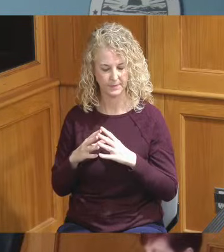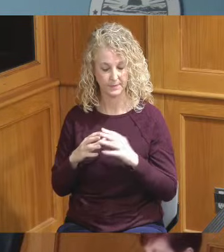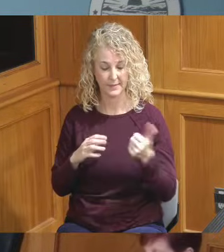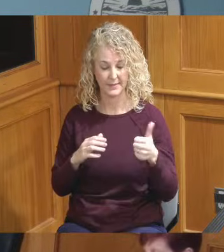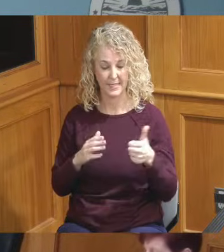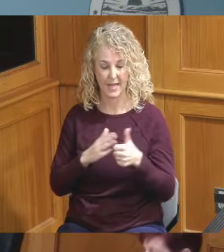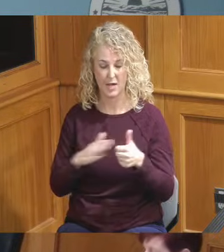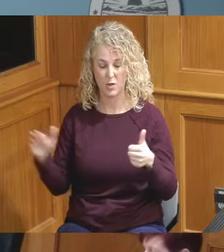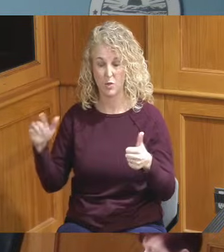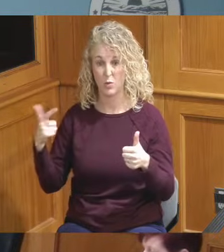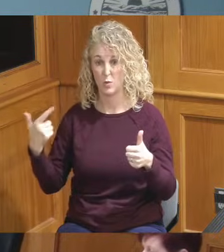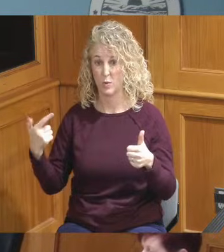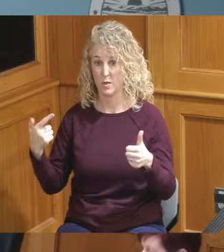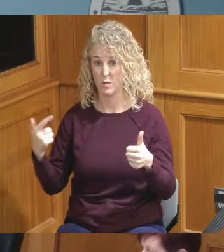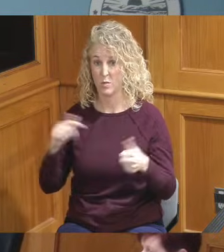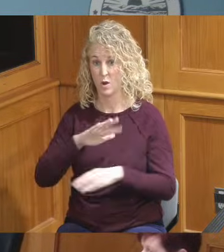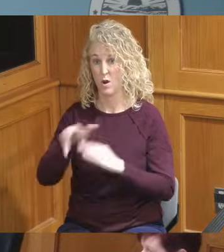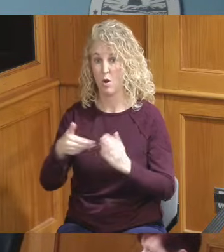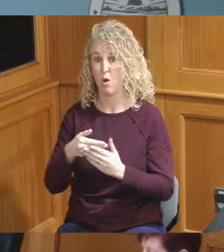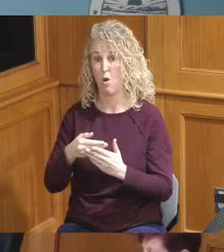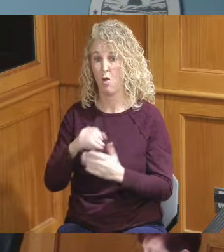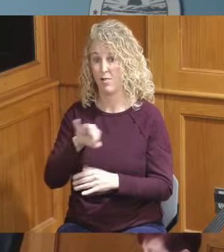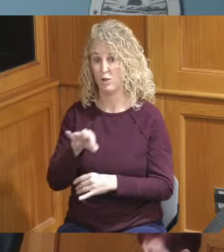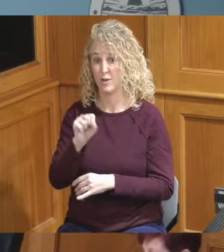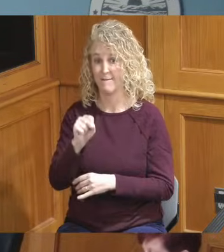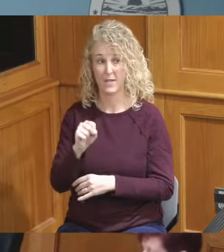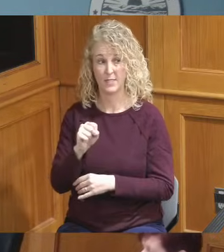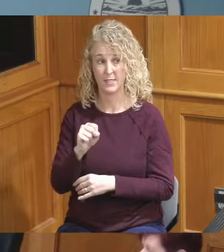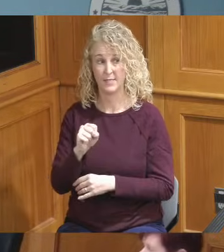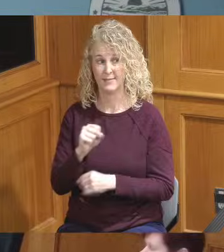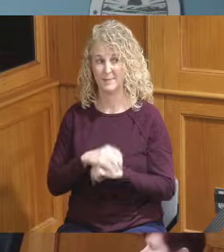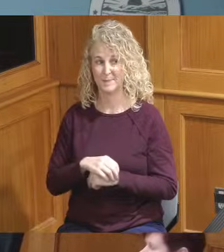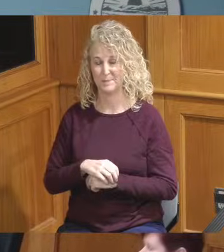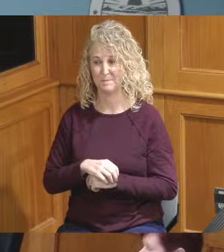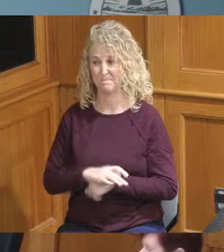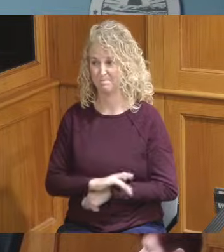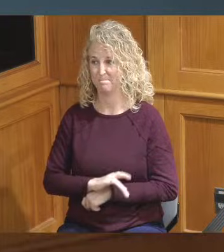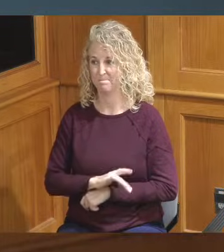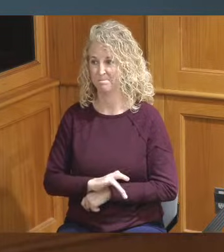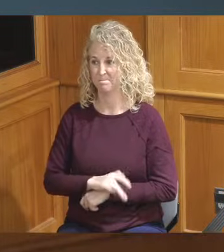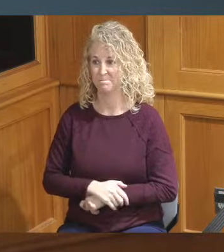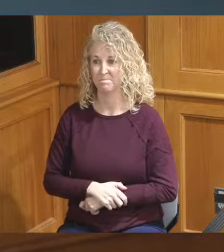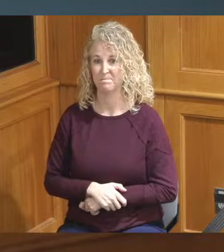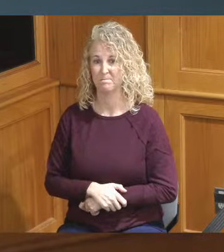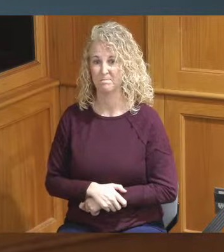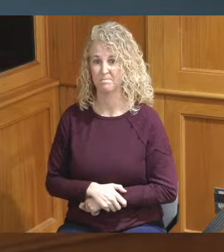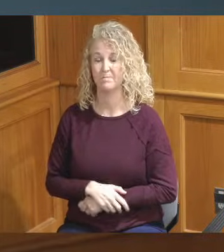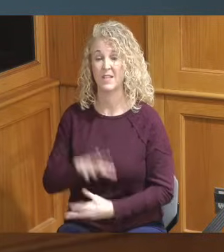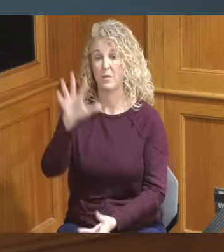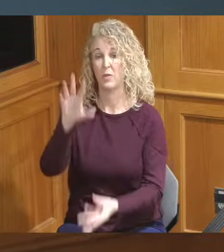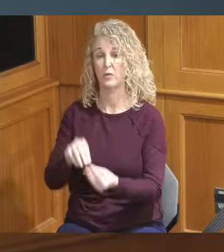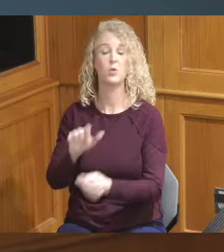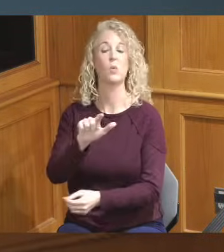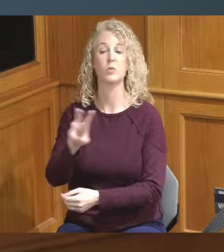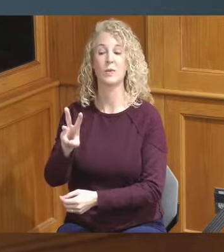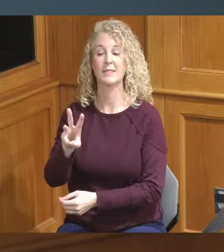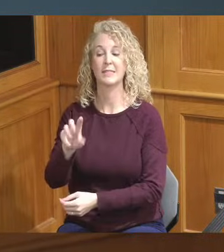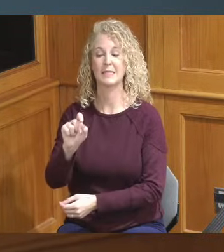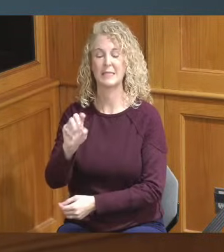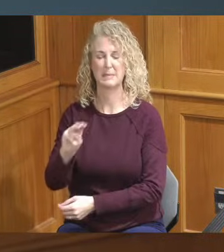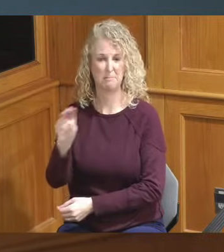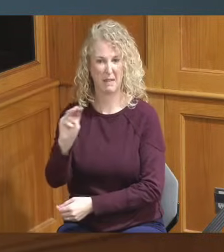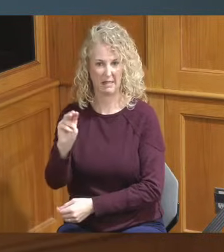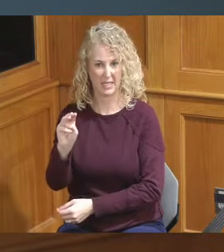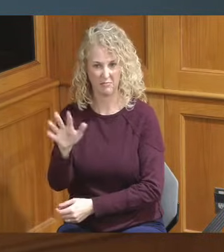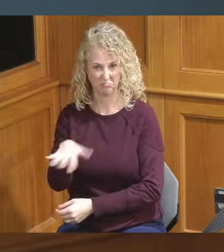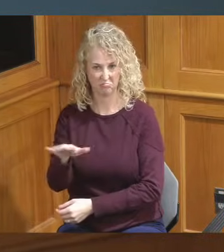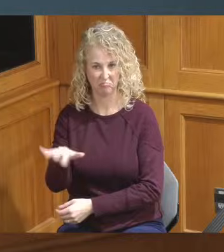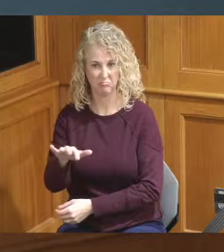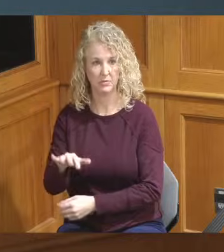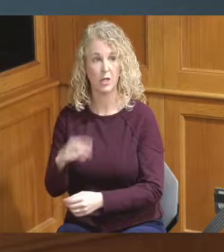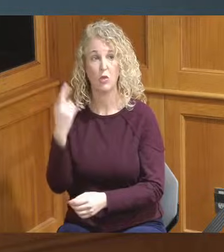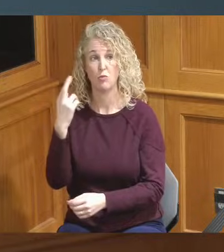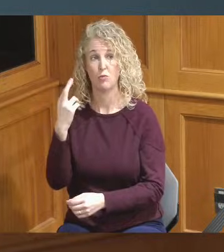through 21 were all JFS items and the total was 26 million. And the reason why I'm bringing that